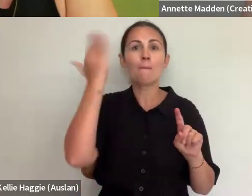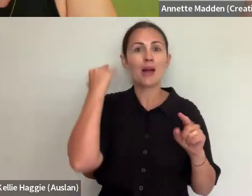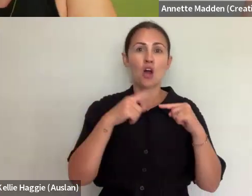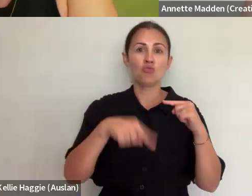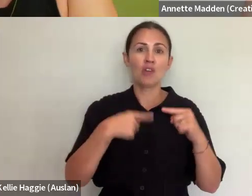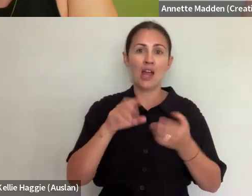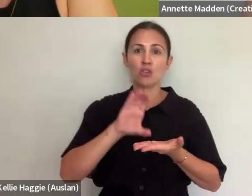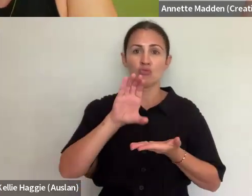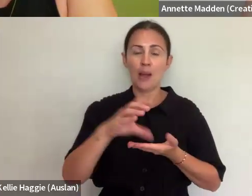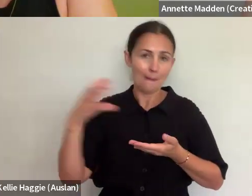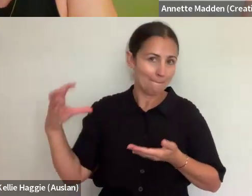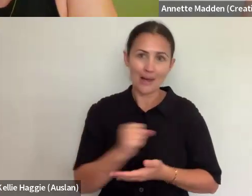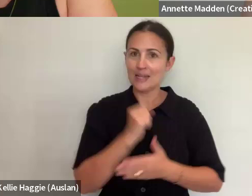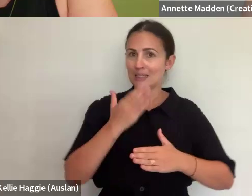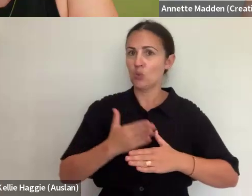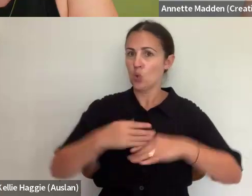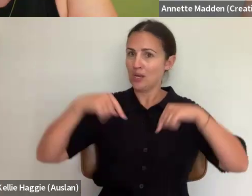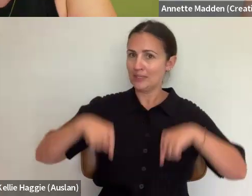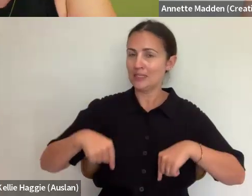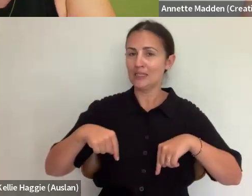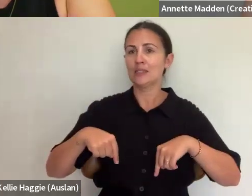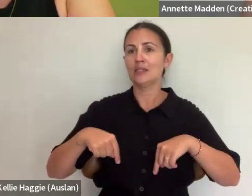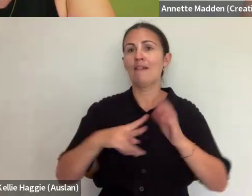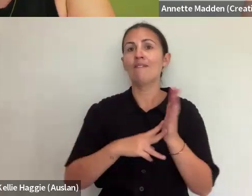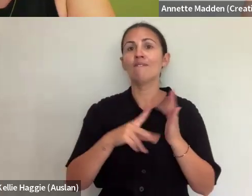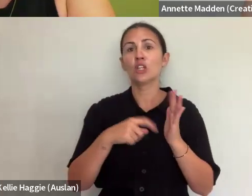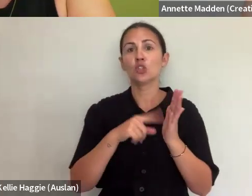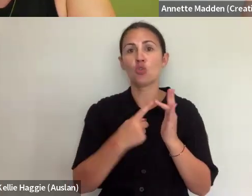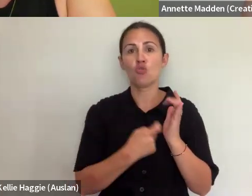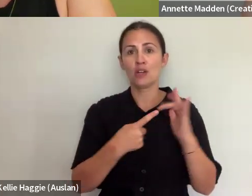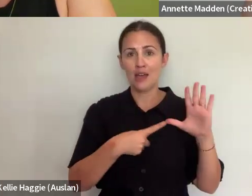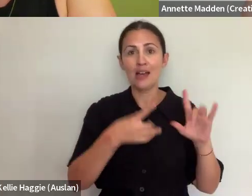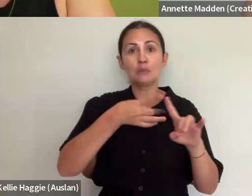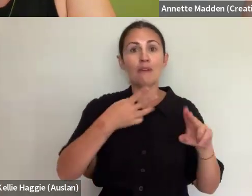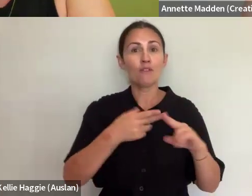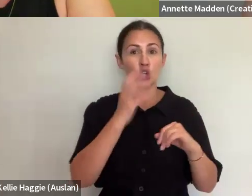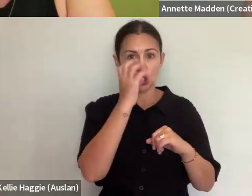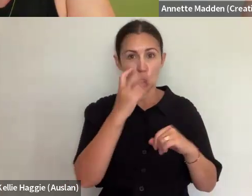Victorian Circus and Physical Theatre sector , this one is different in that sense that it